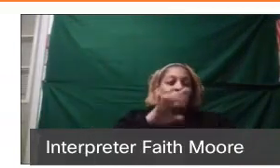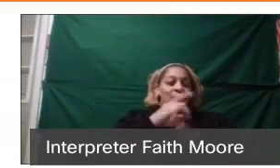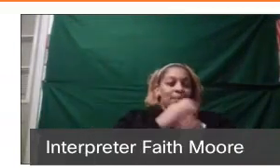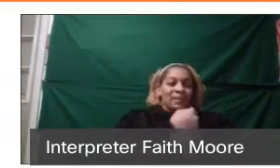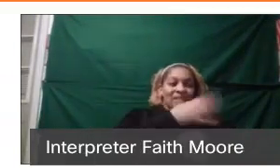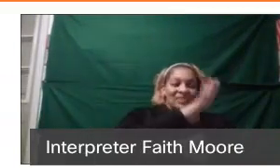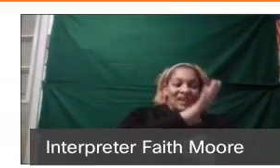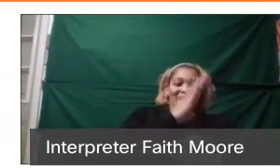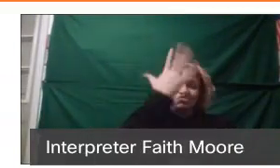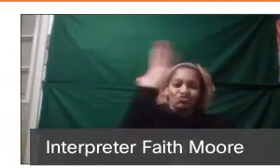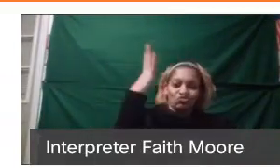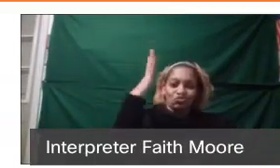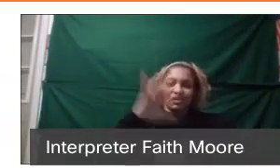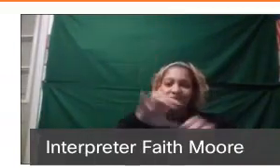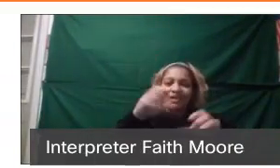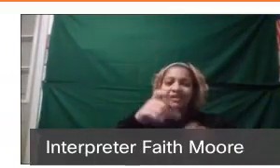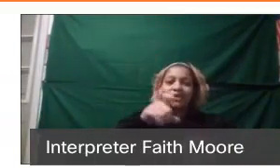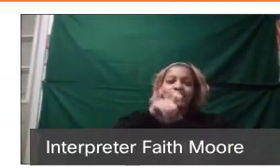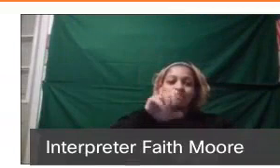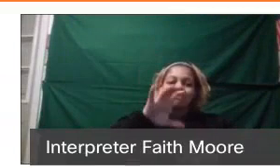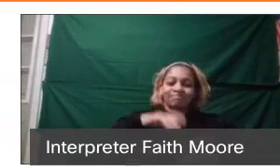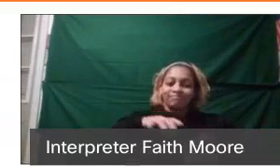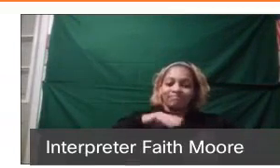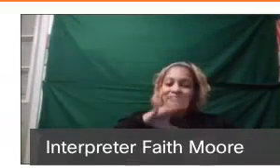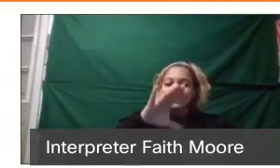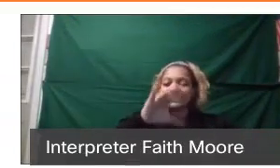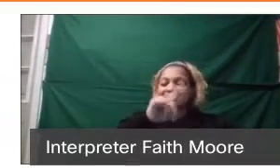And it seems to be working quite well.